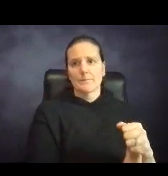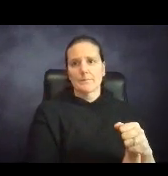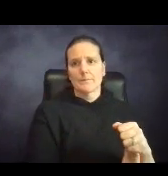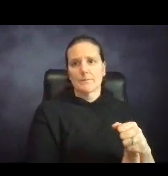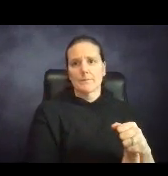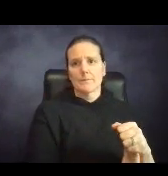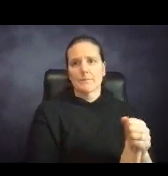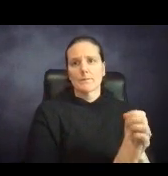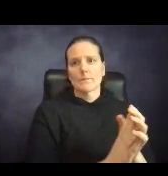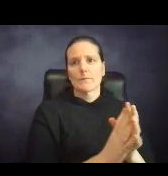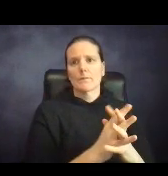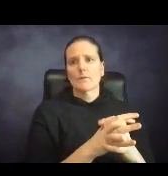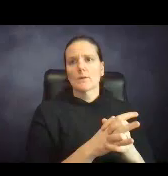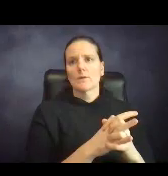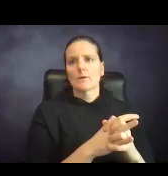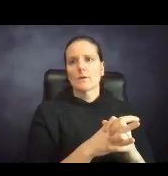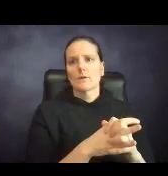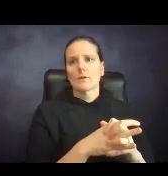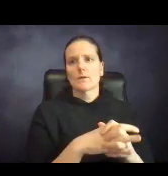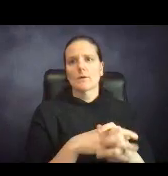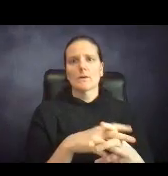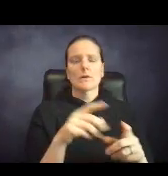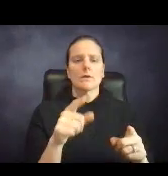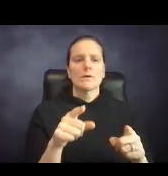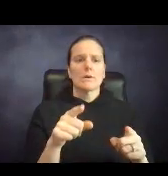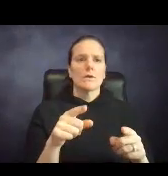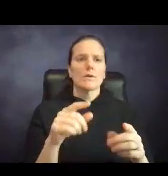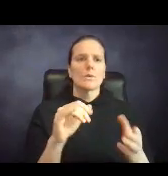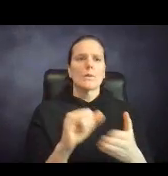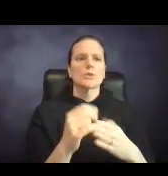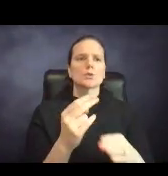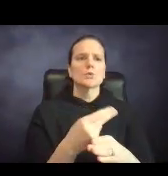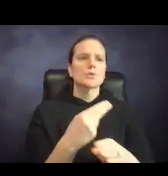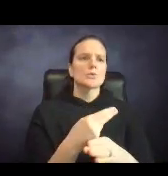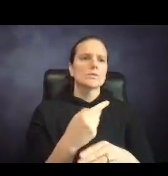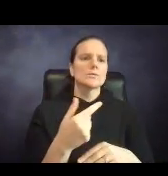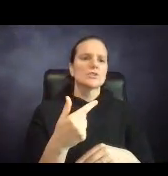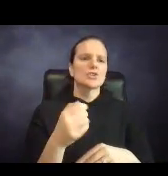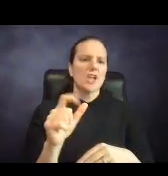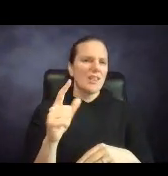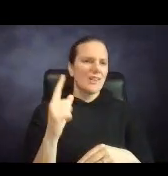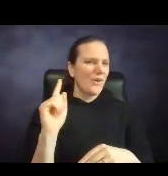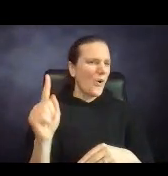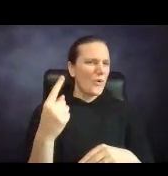We use the topical application of AndroGel. It's only for men. I mean it's only, the doses are only for men.